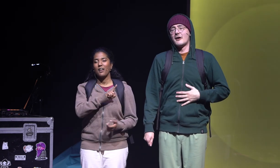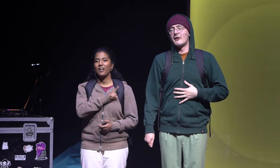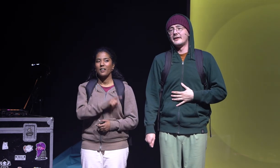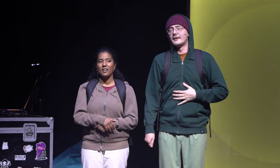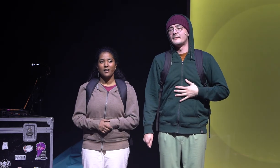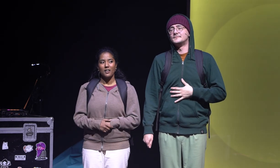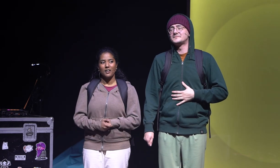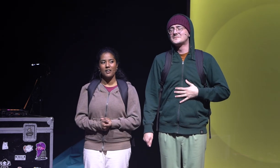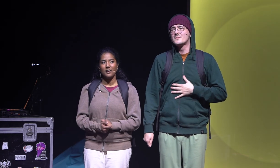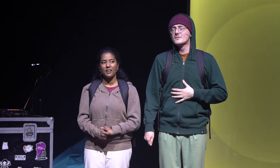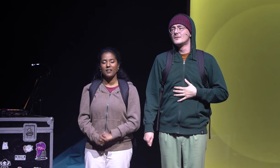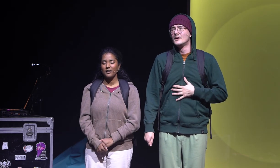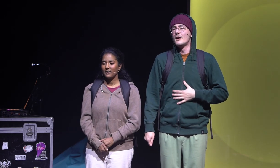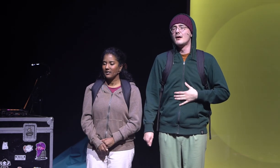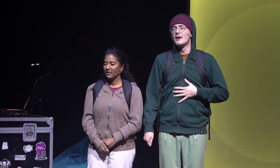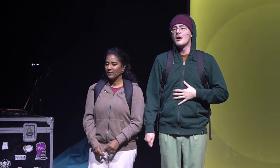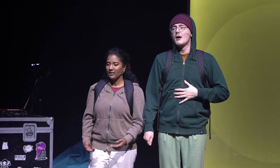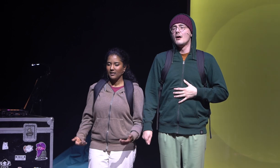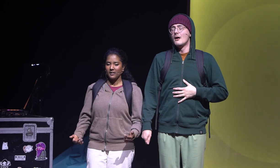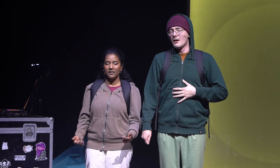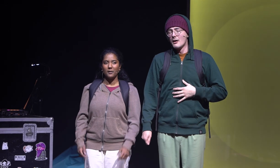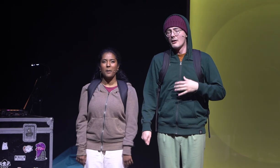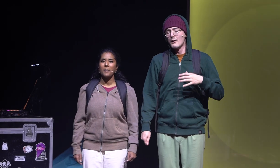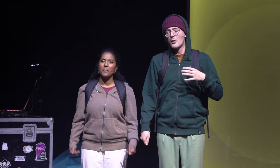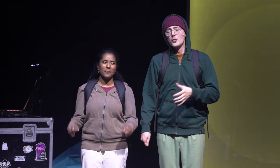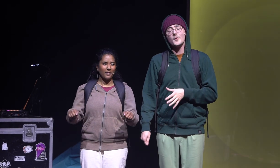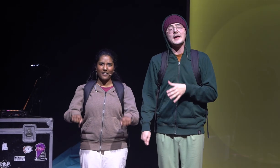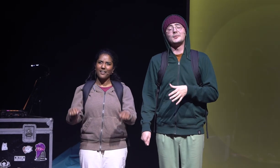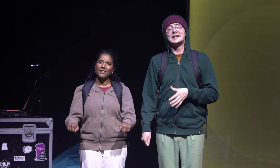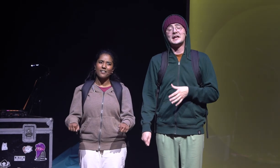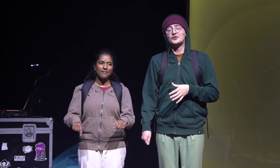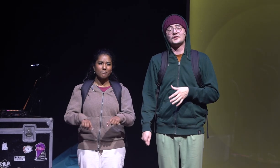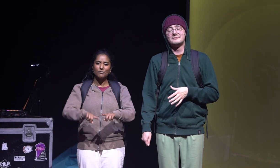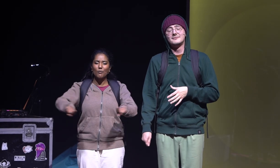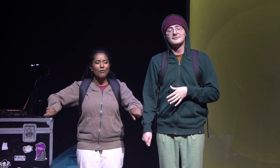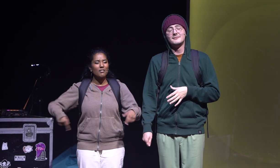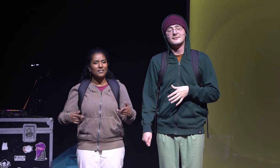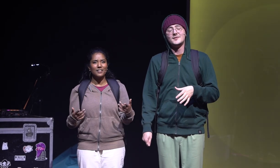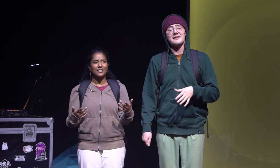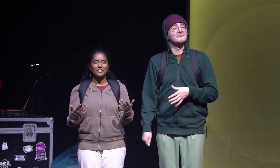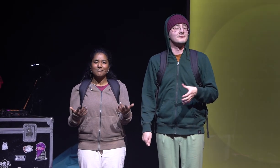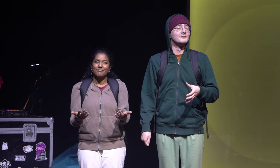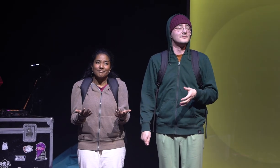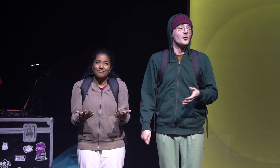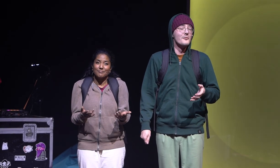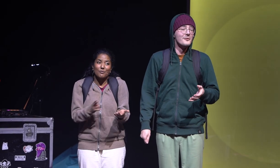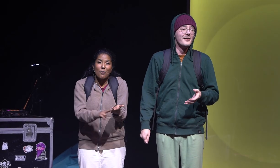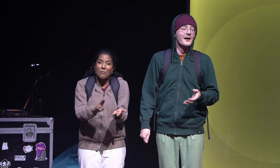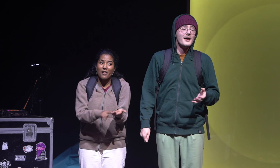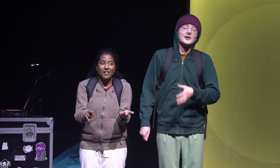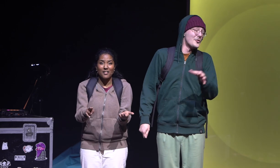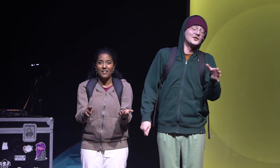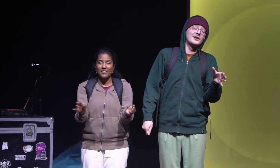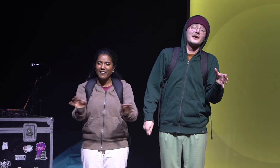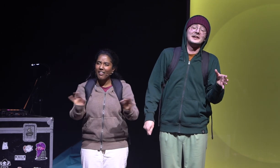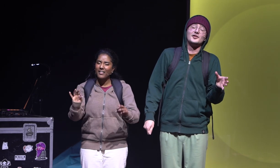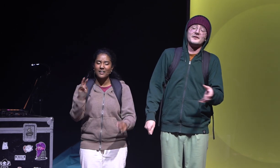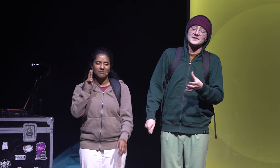all the people in here are just dead normal. No one's clocking each other,